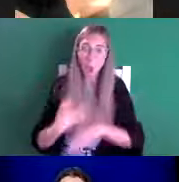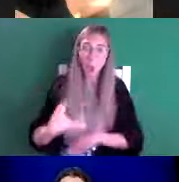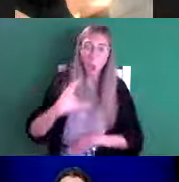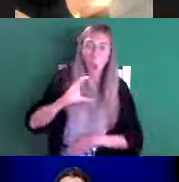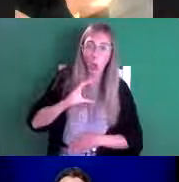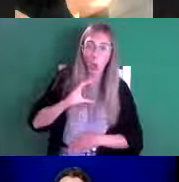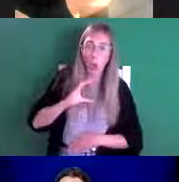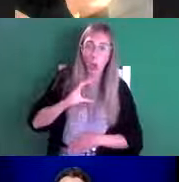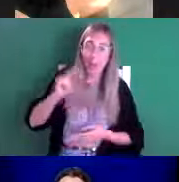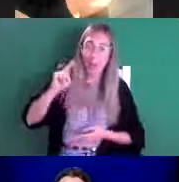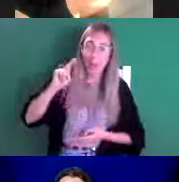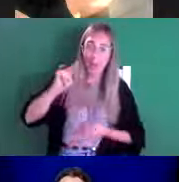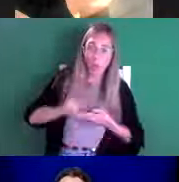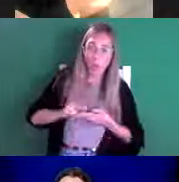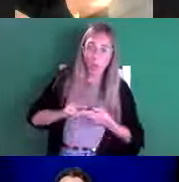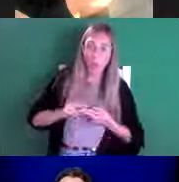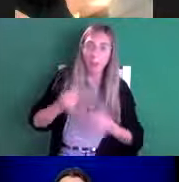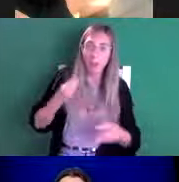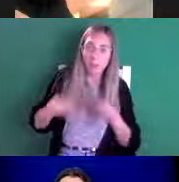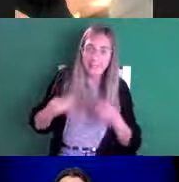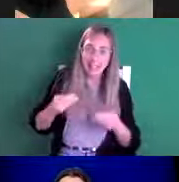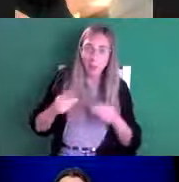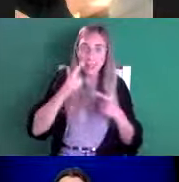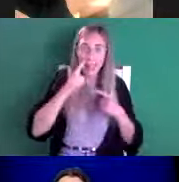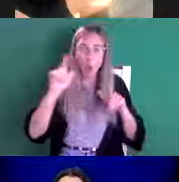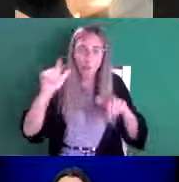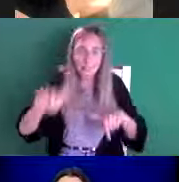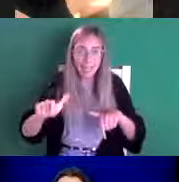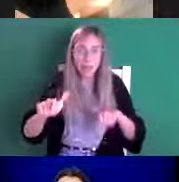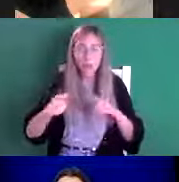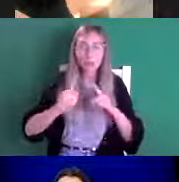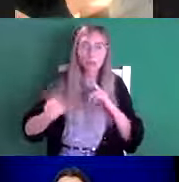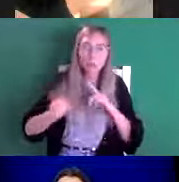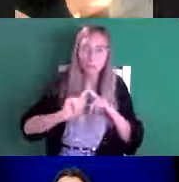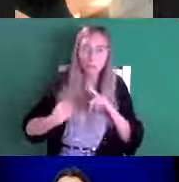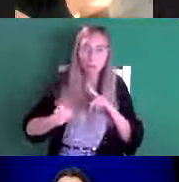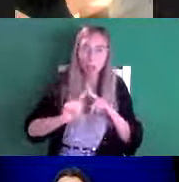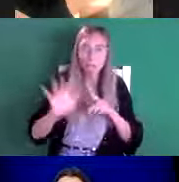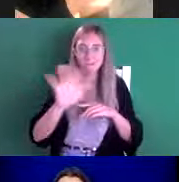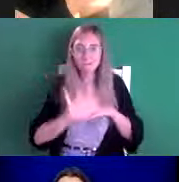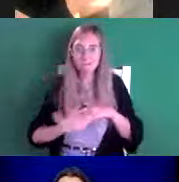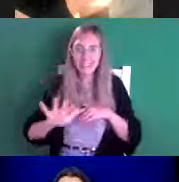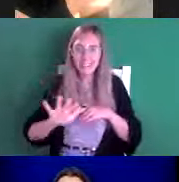any materials any accommodation you probably have got 2 000 to pay yourself and you should be paying